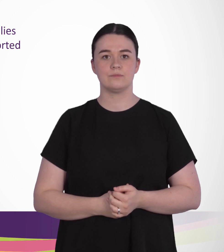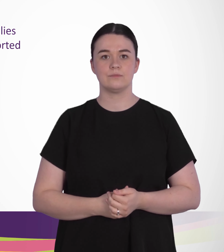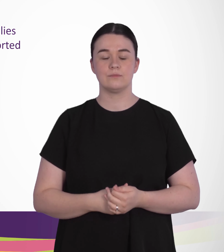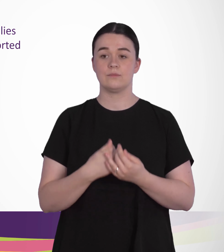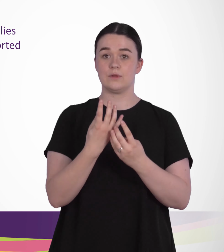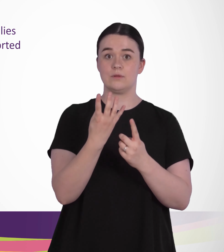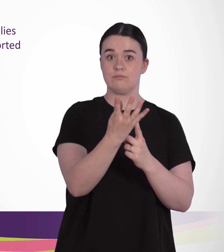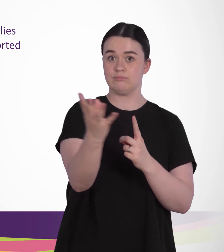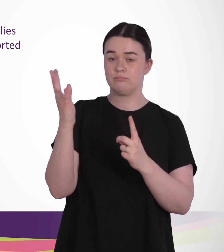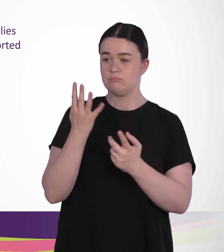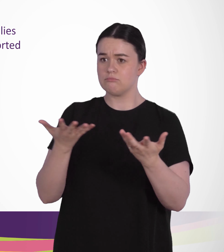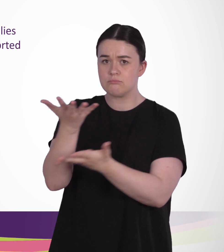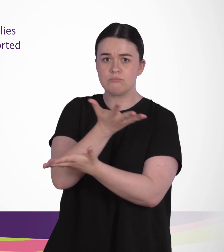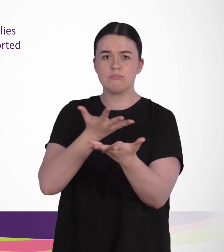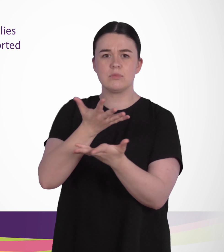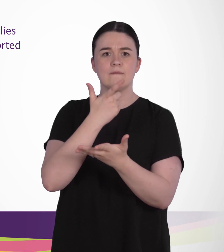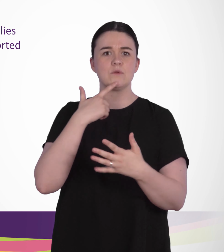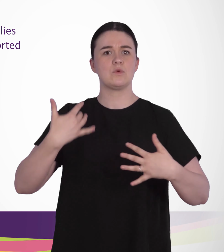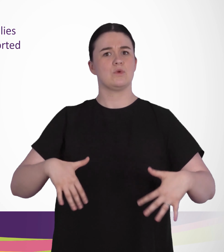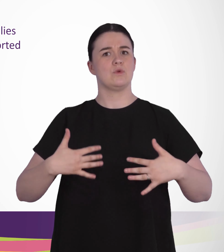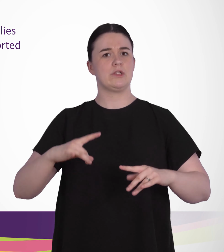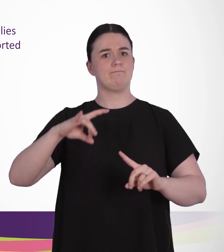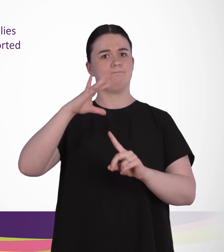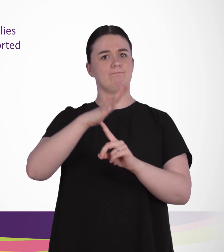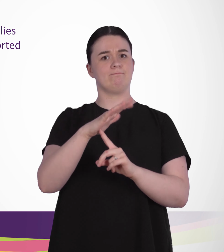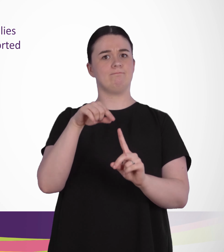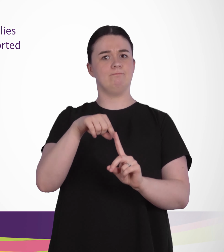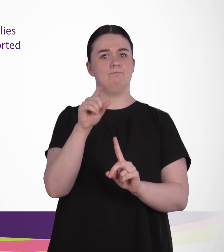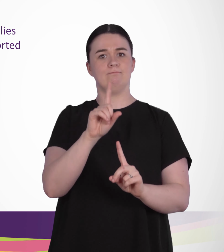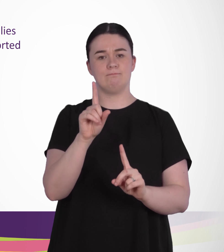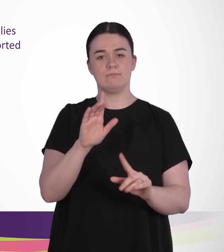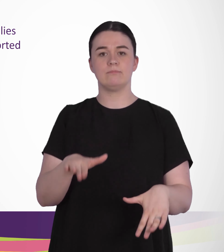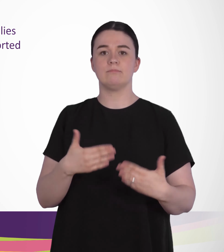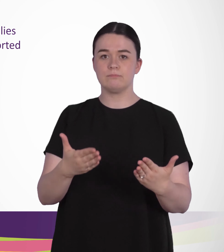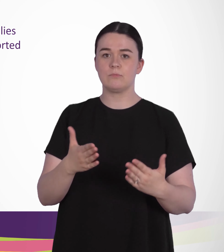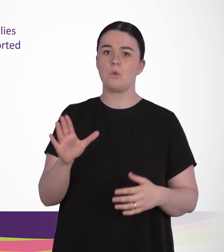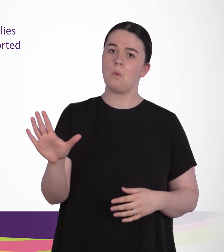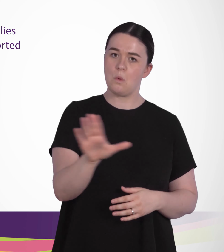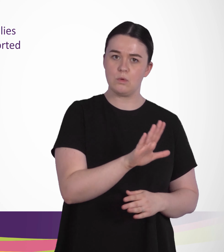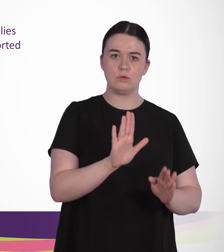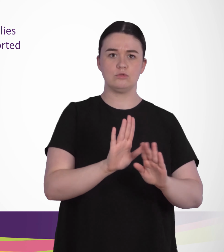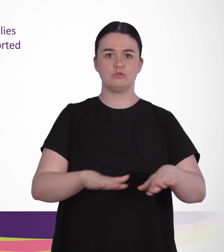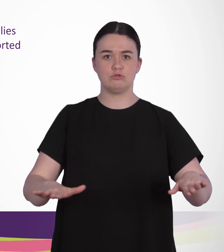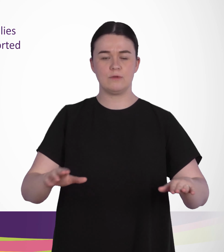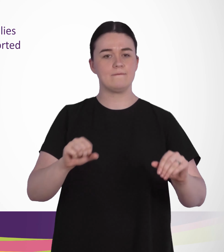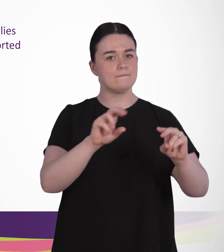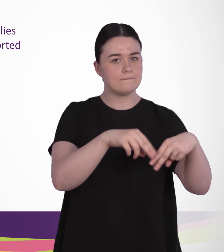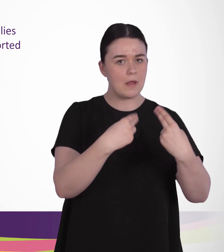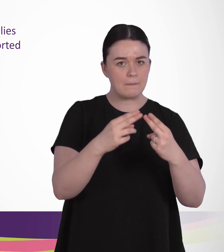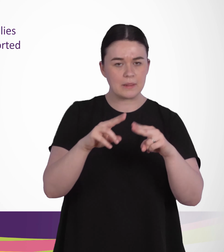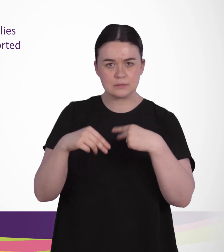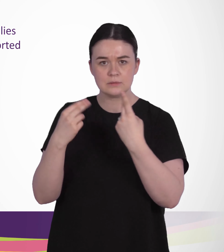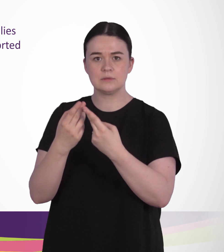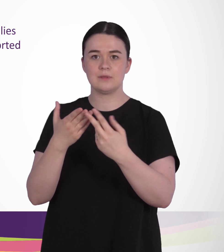Many stakeholders highlighted the importance of providing all children and families with